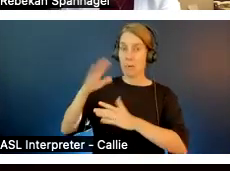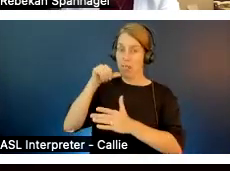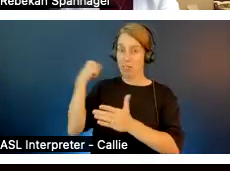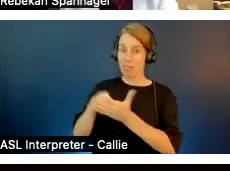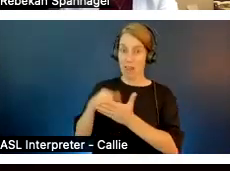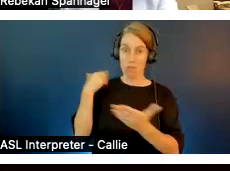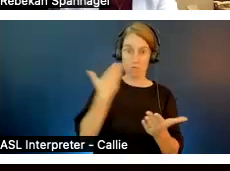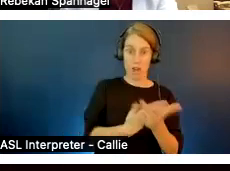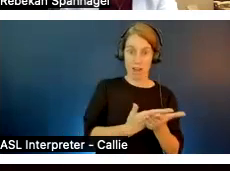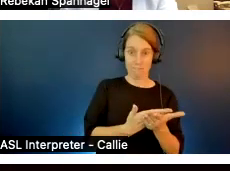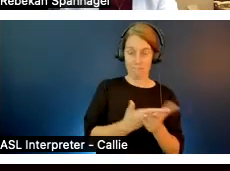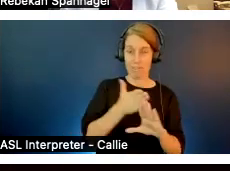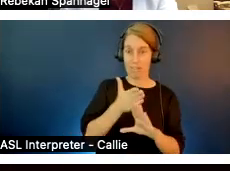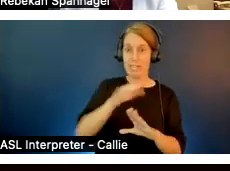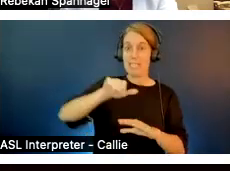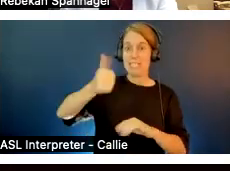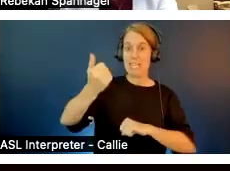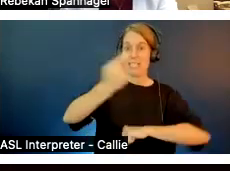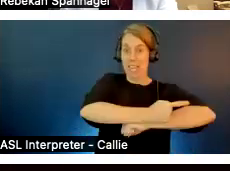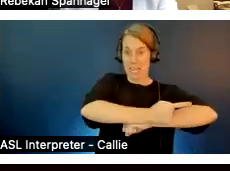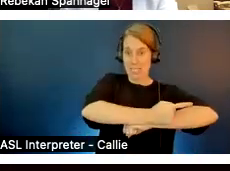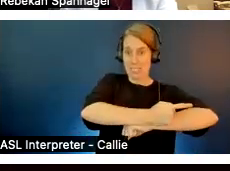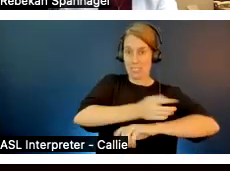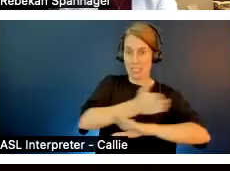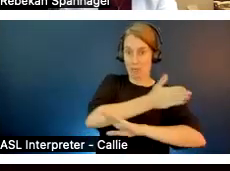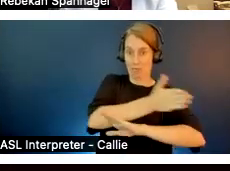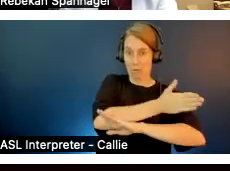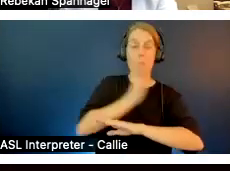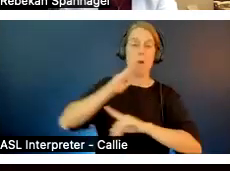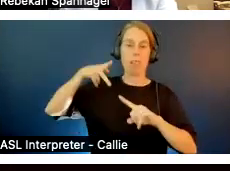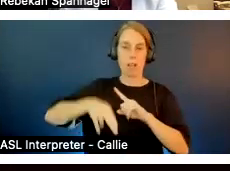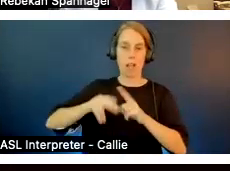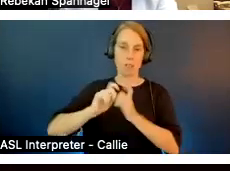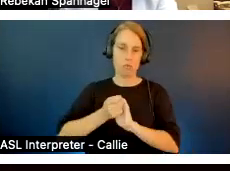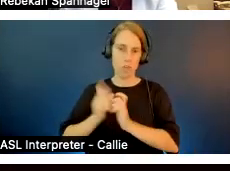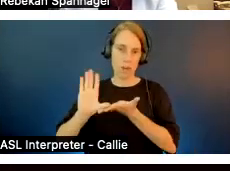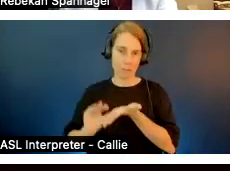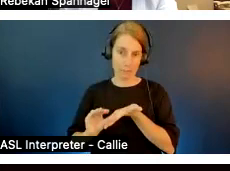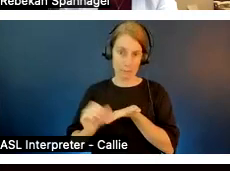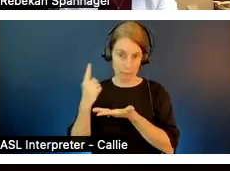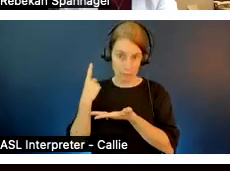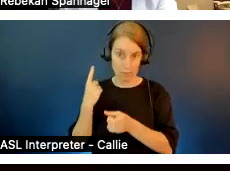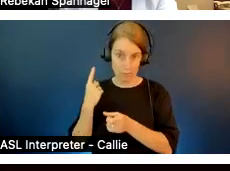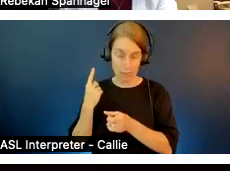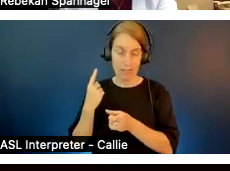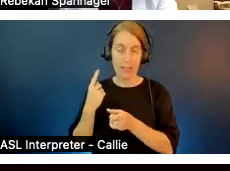to be eliminated or changed so in that scenario where you're already receiving 20 hours of nursing